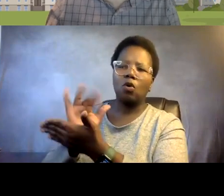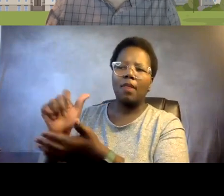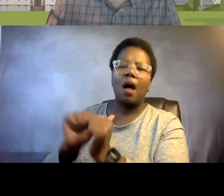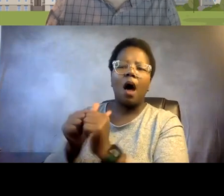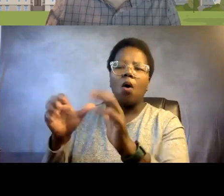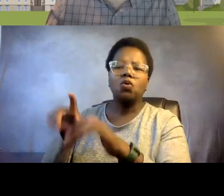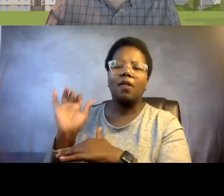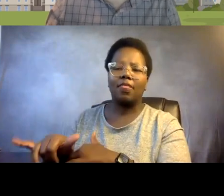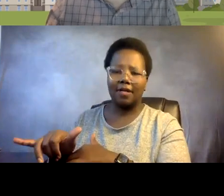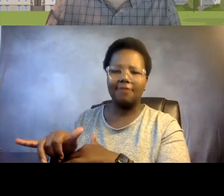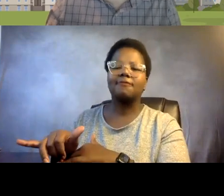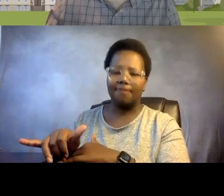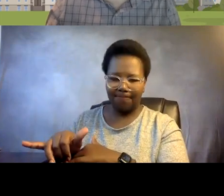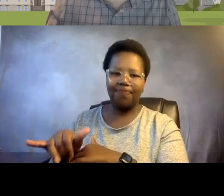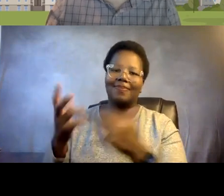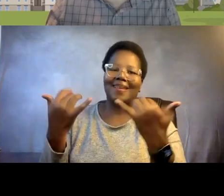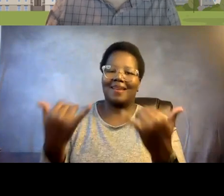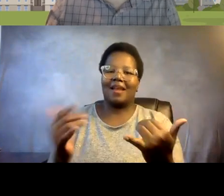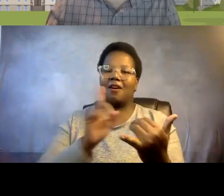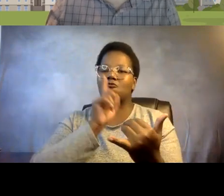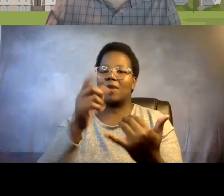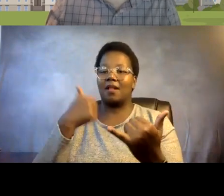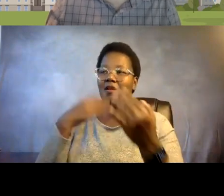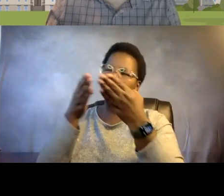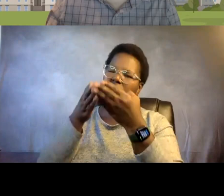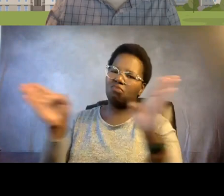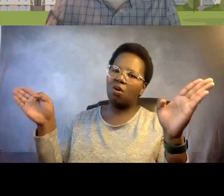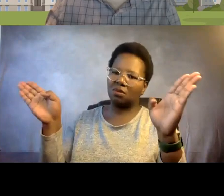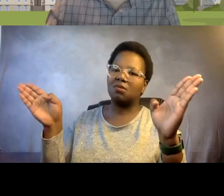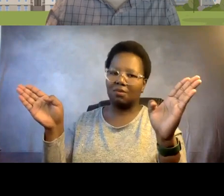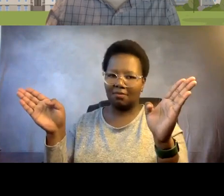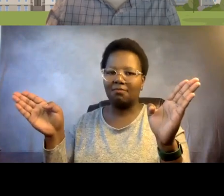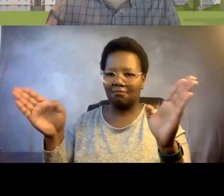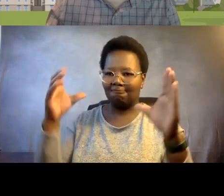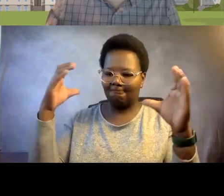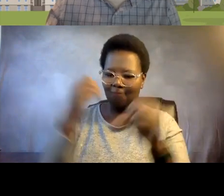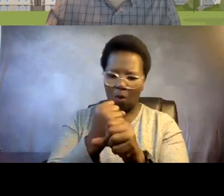a little bit beyond the scope of what we're going to cover today. It's a great question though. So